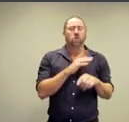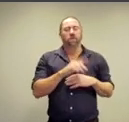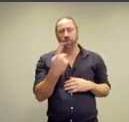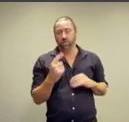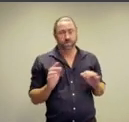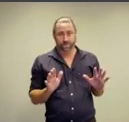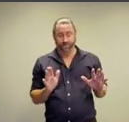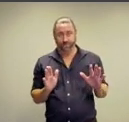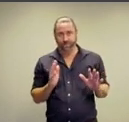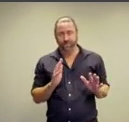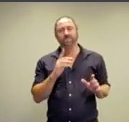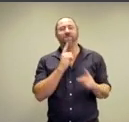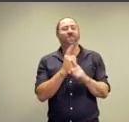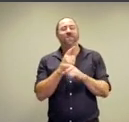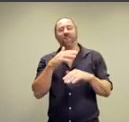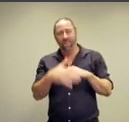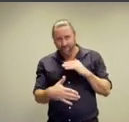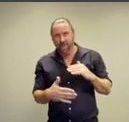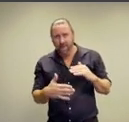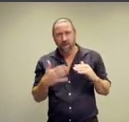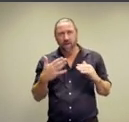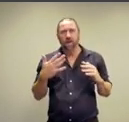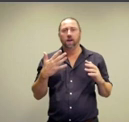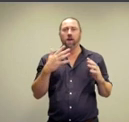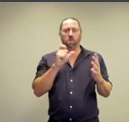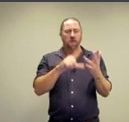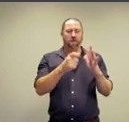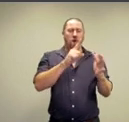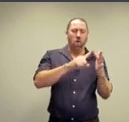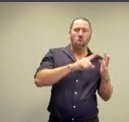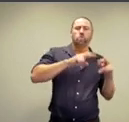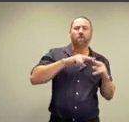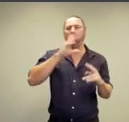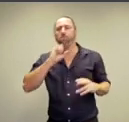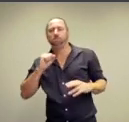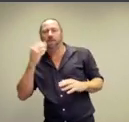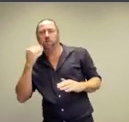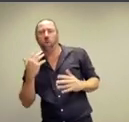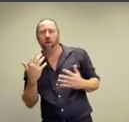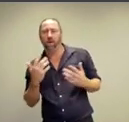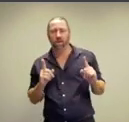talk about this first. Okay, this is just one final comment about the extreme blurring of codes of masculinity through